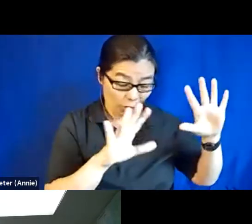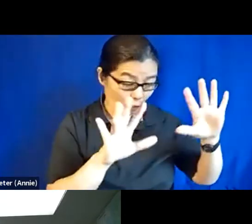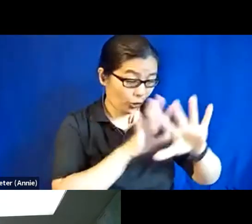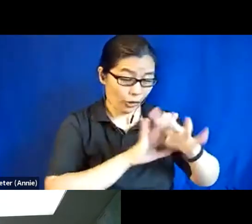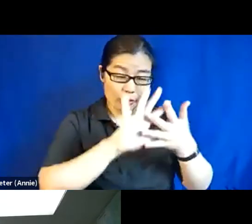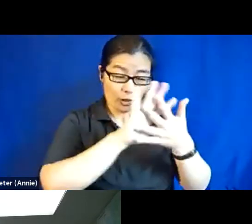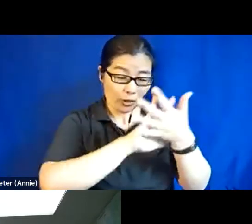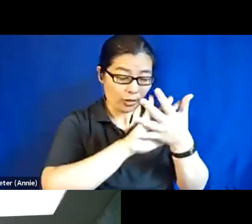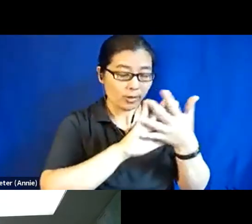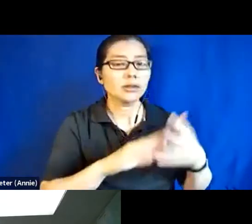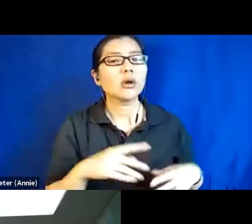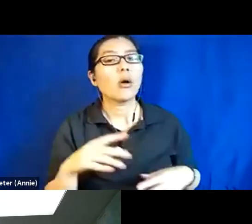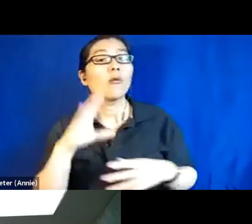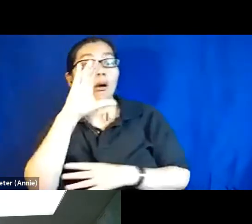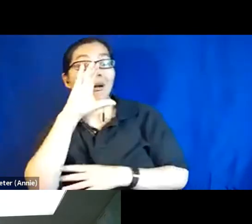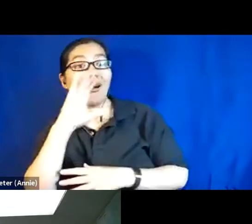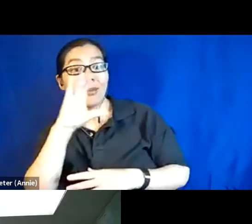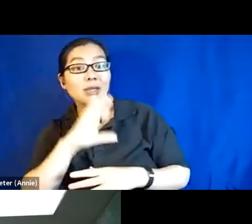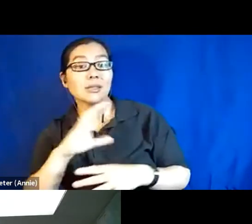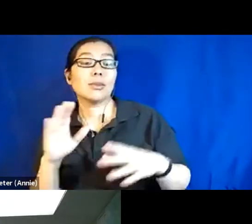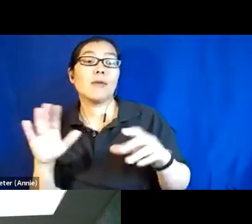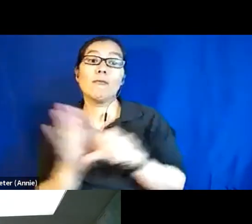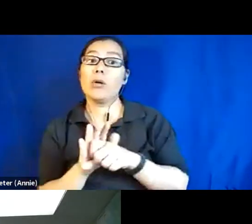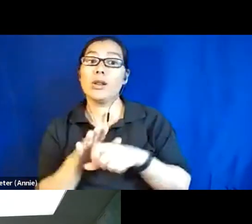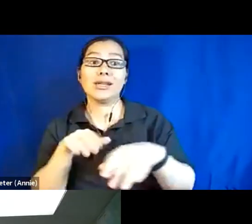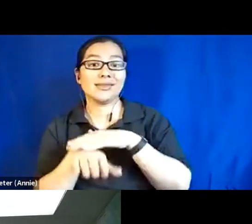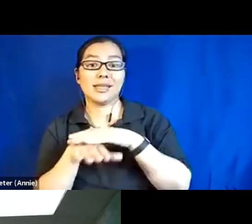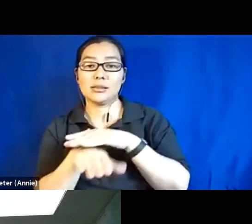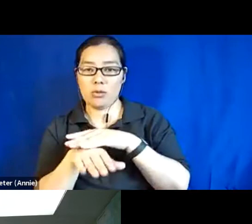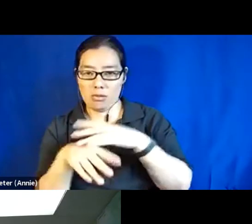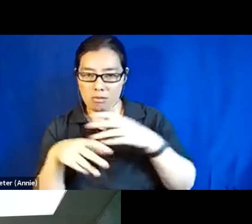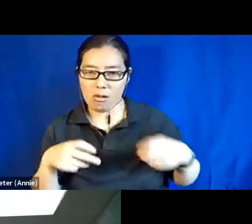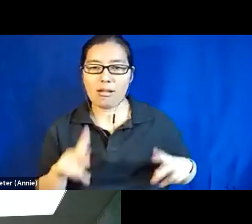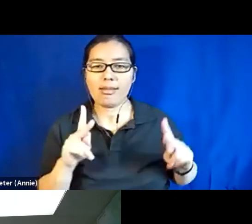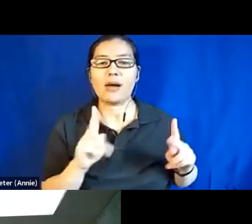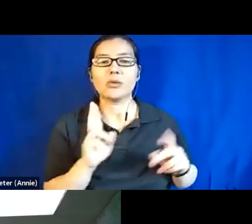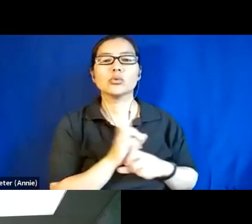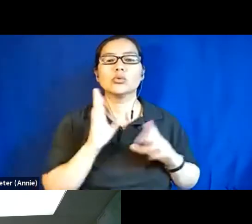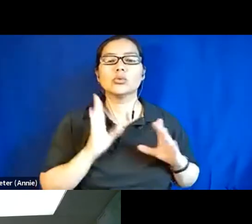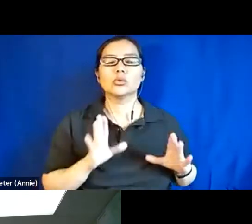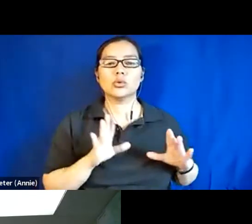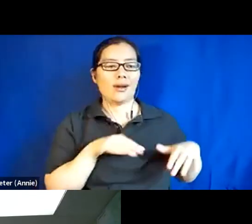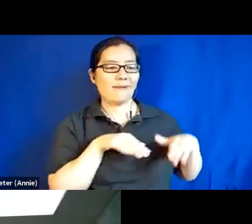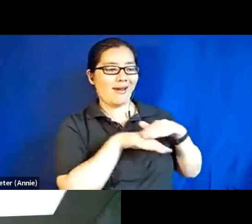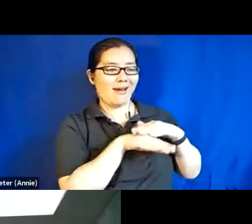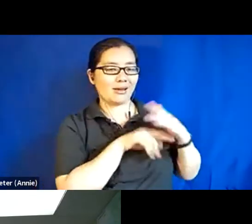accessible it should allow the user to have access to all those different cultural